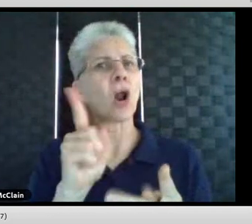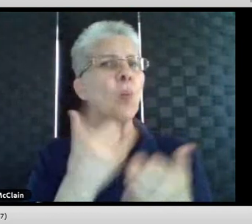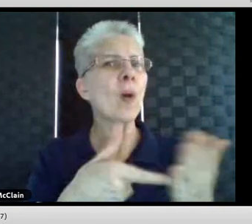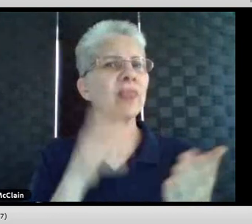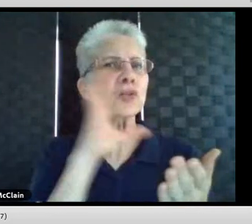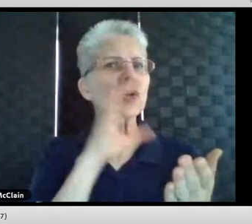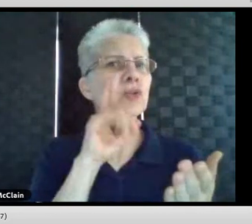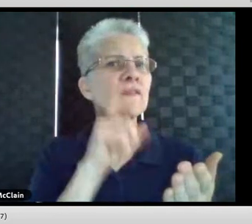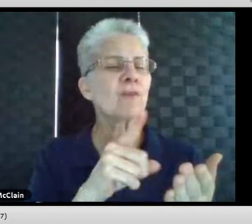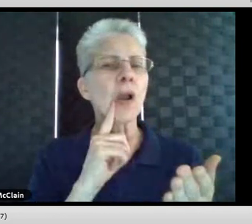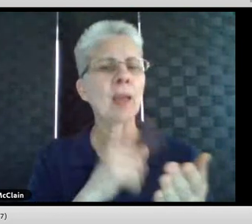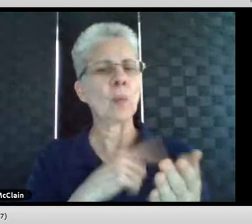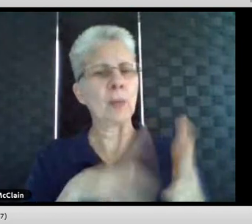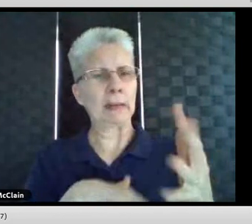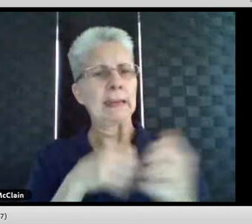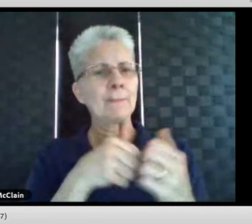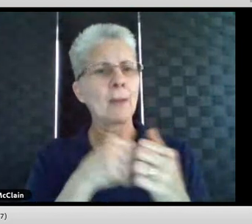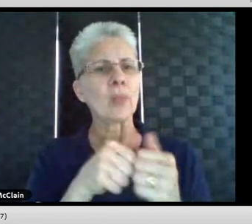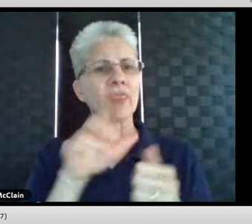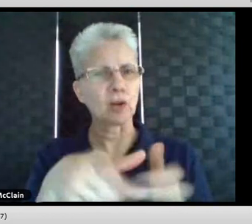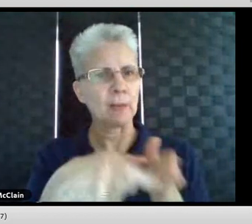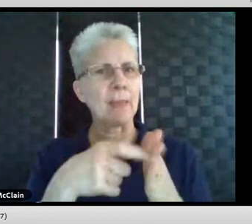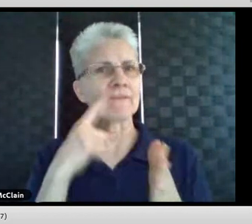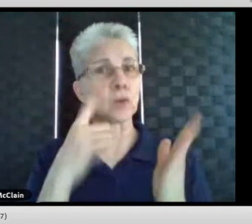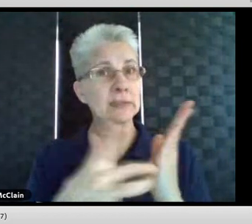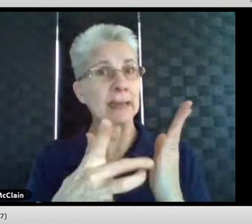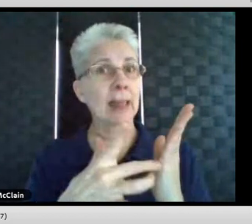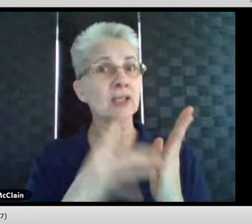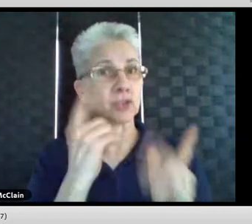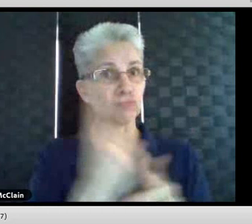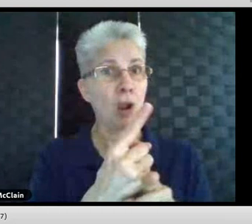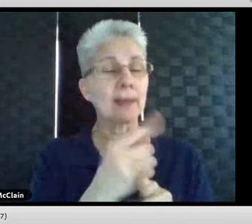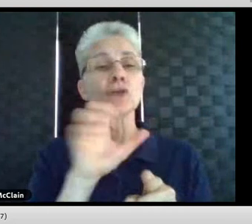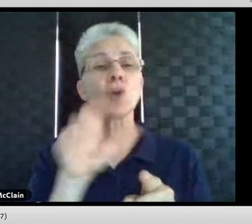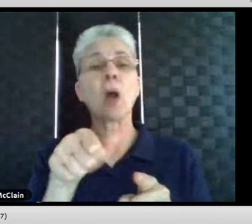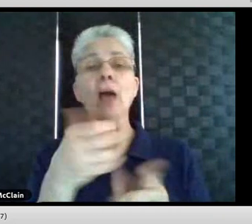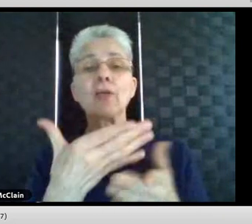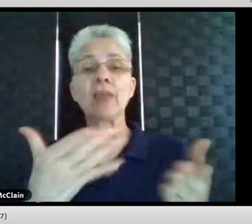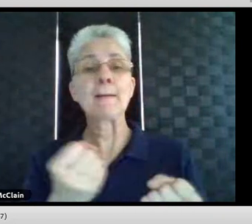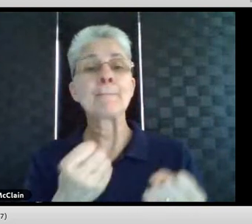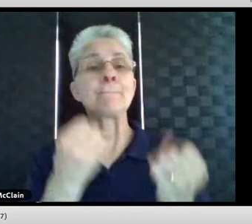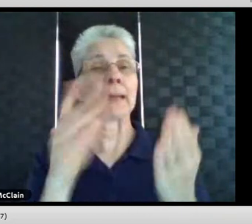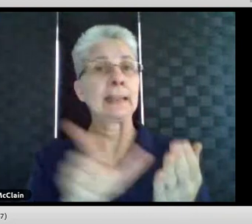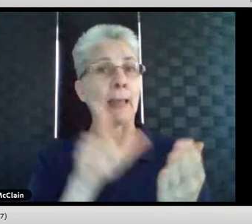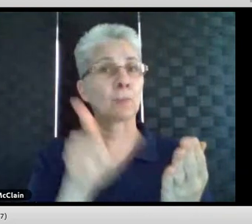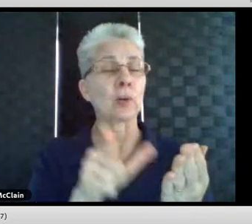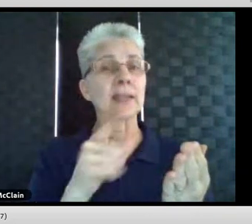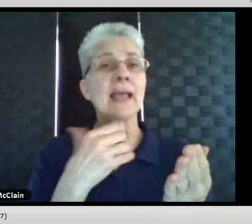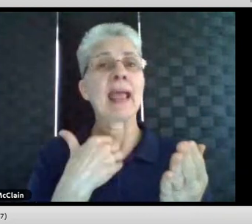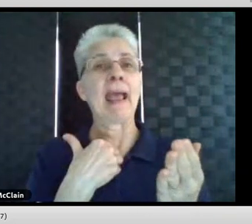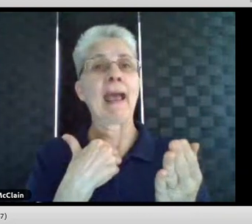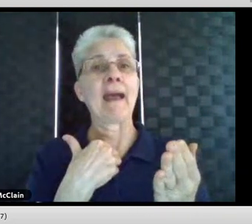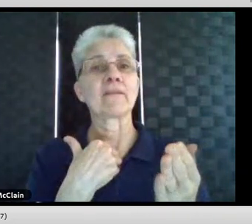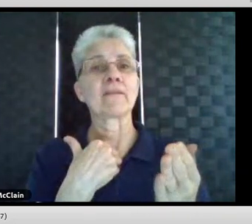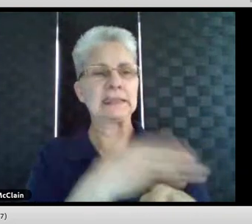with their demand for technology, right? The other thing is, a lot of the libraries have declining reference questions in person,